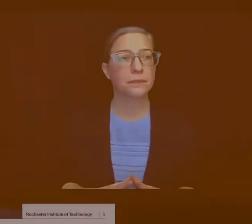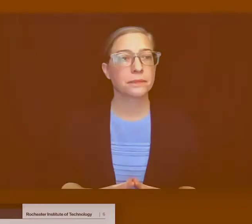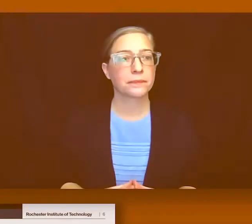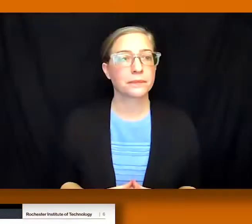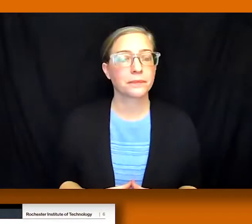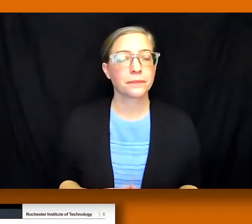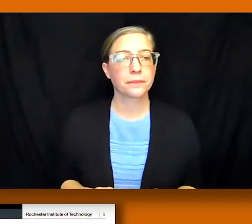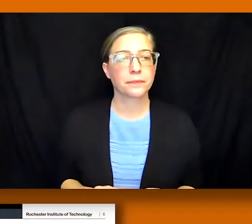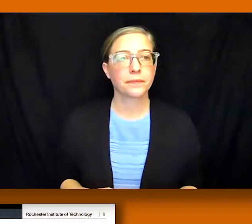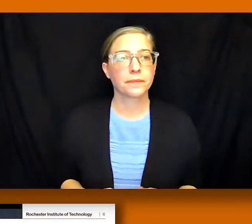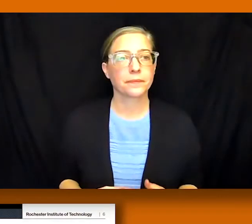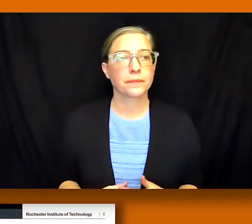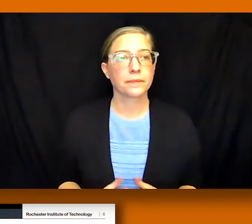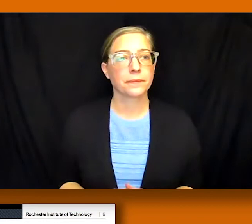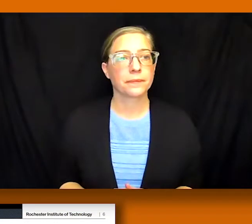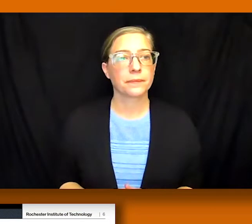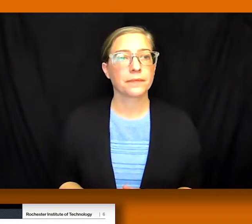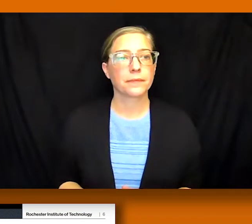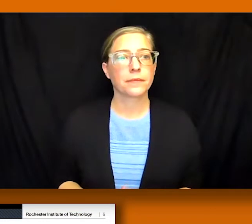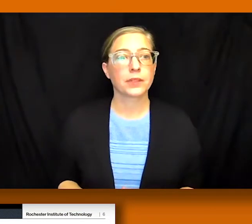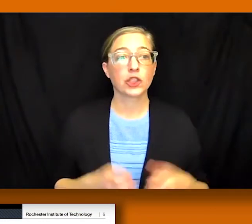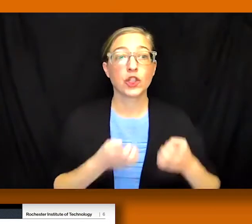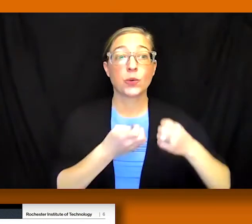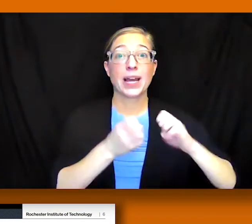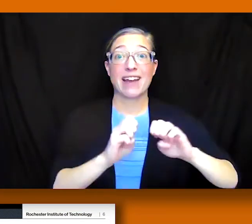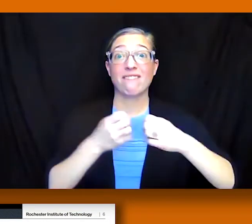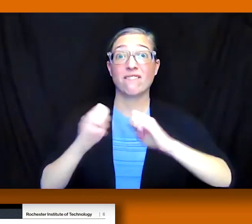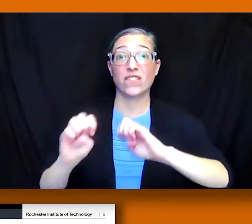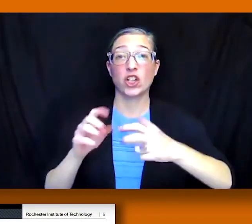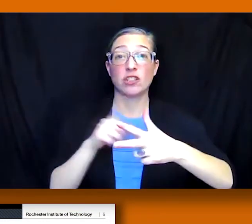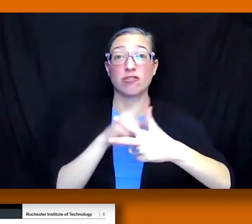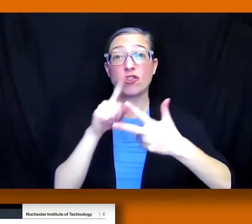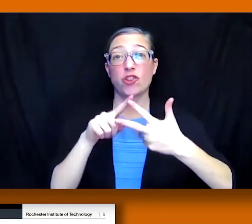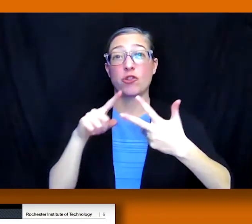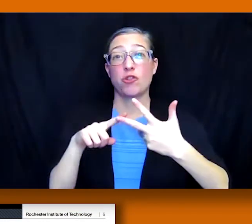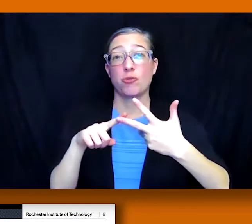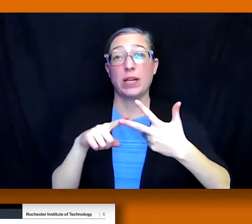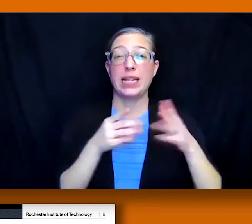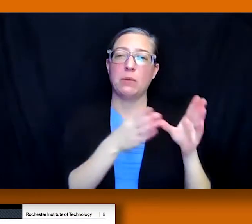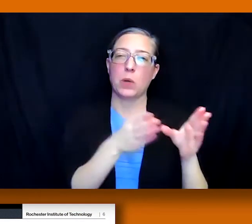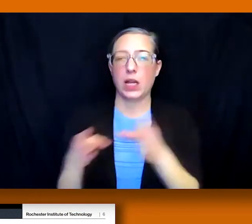Um, effort is broken out into three ways, depending on your contract with RIT.